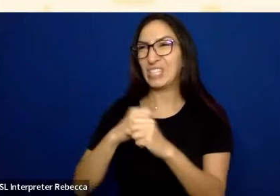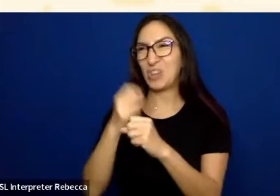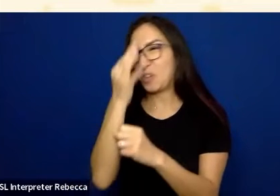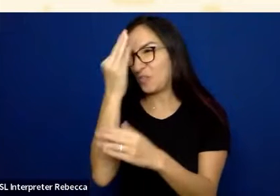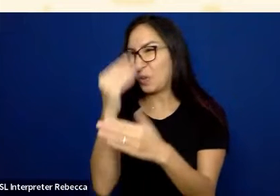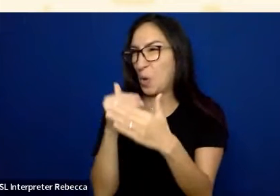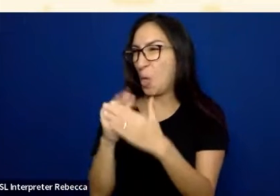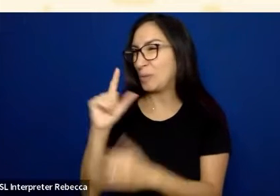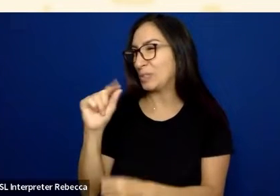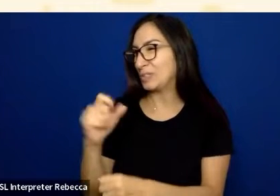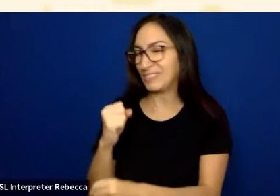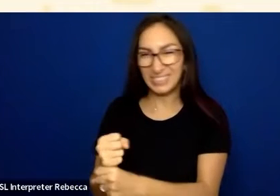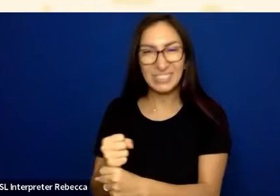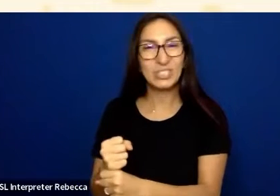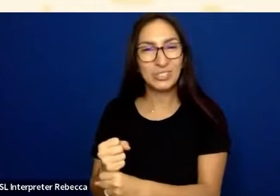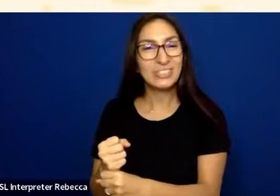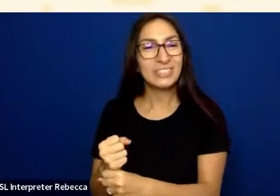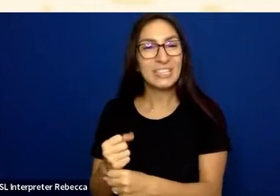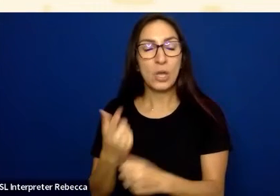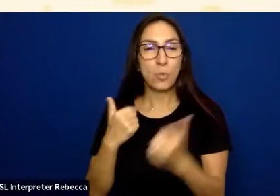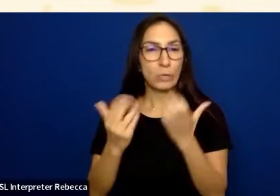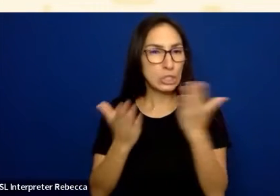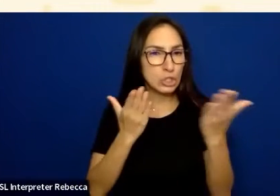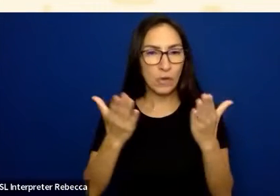We service clients across the globe, 14 different countries,